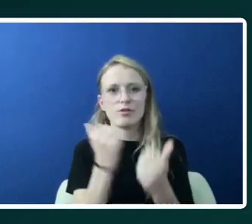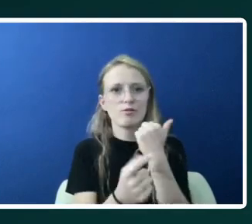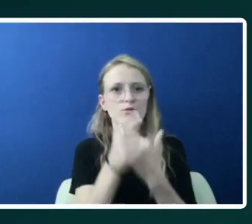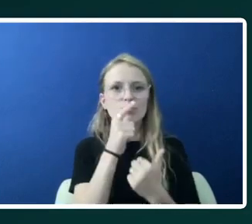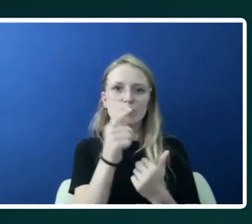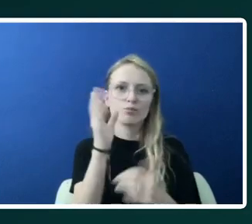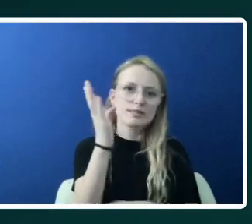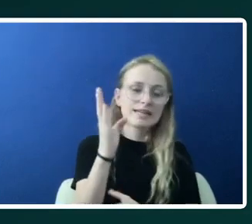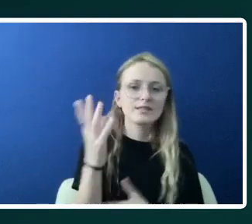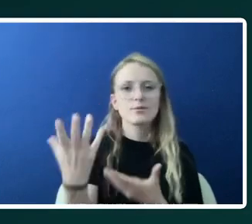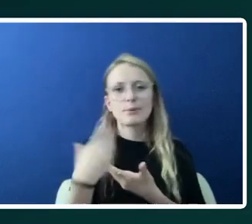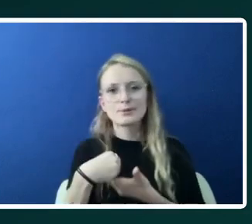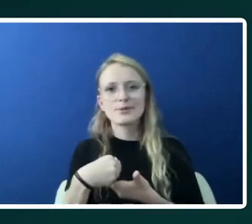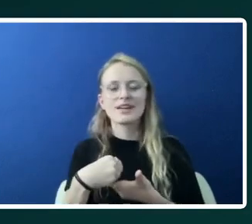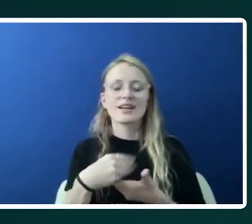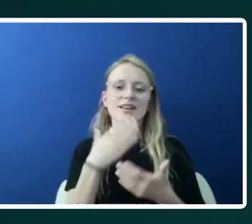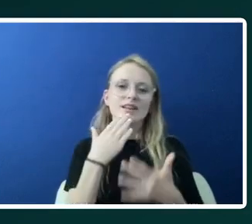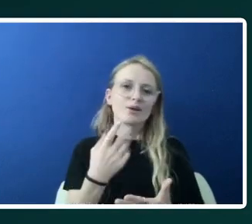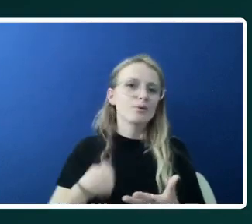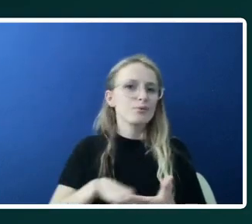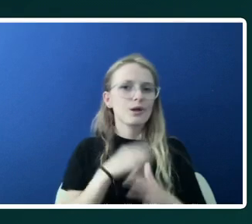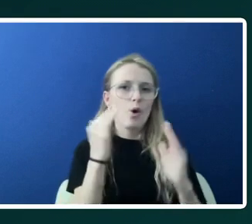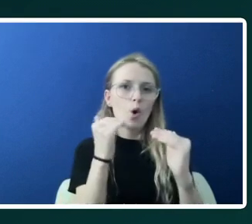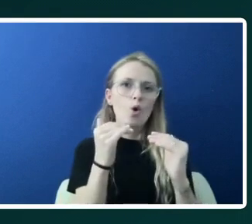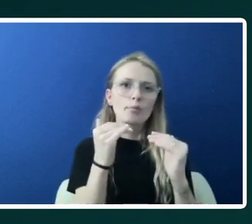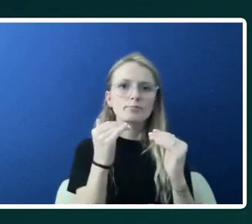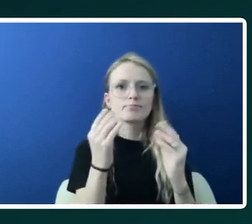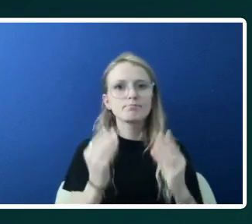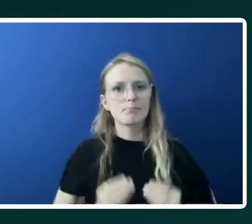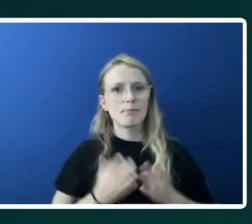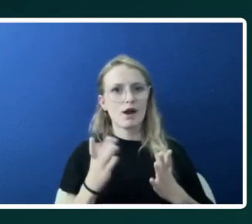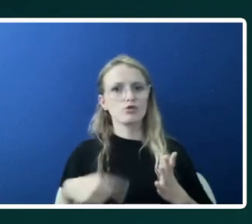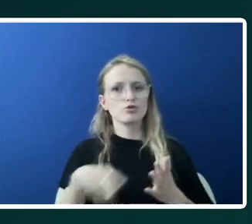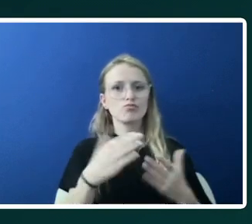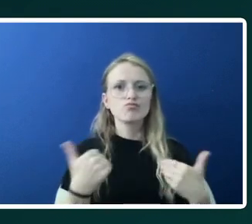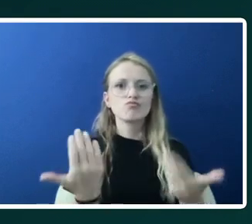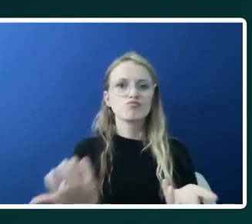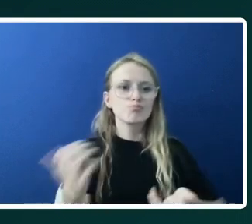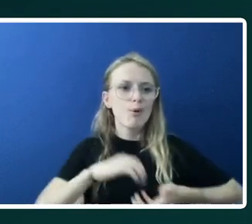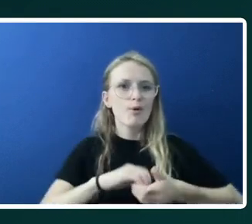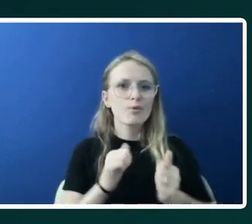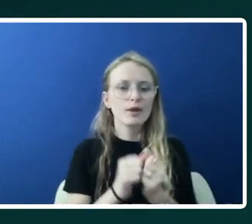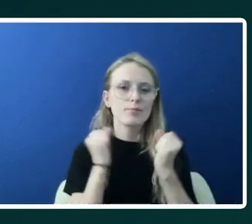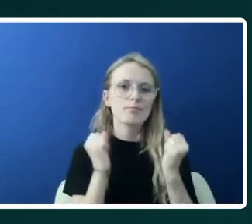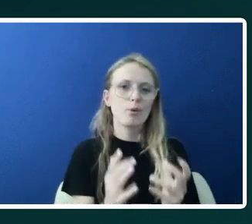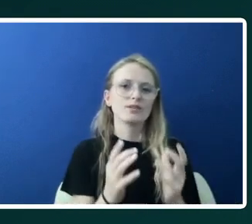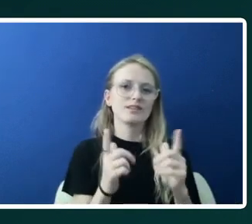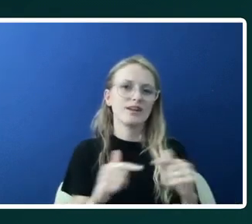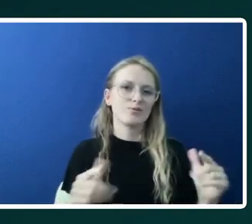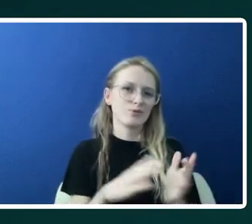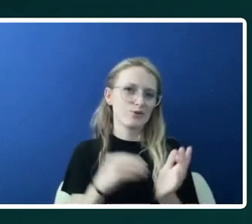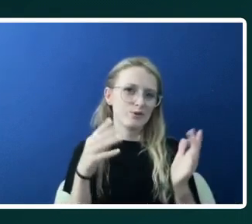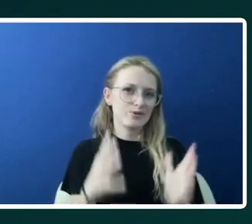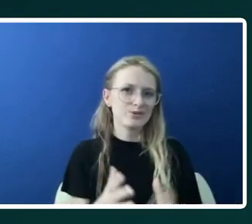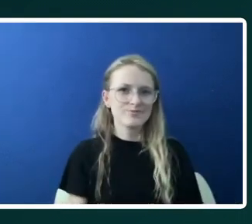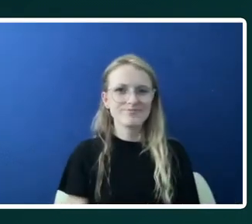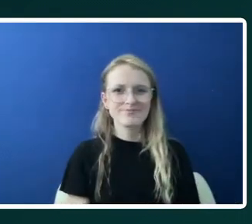session with us. We hope that it has inspired you to work with multilingual learners. It looks like